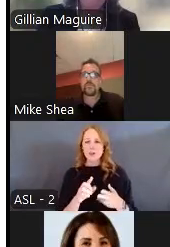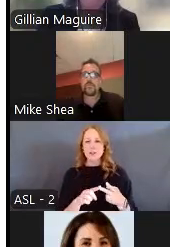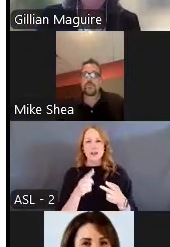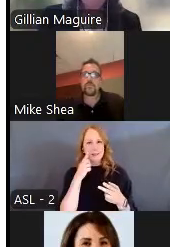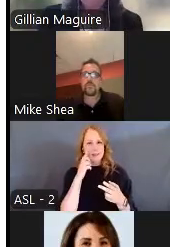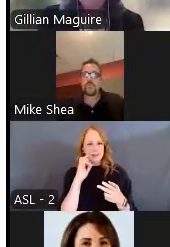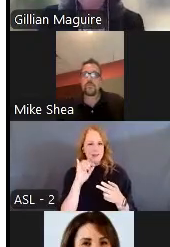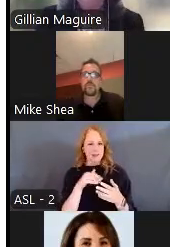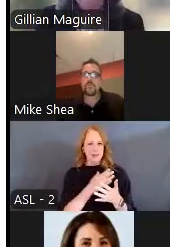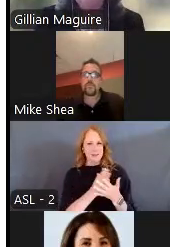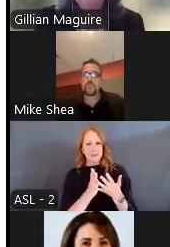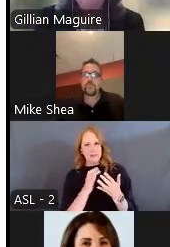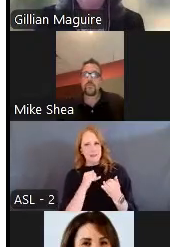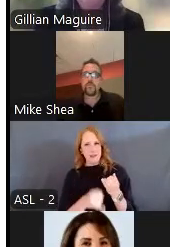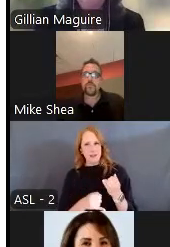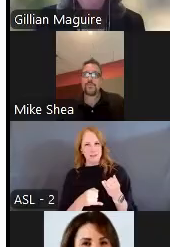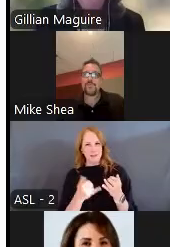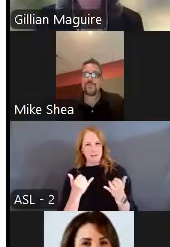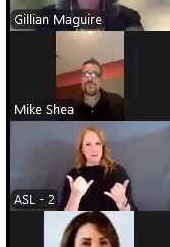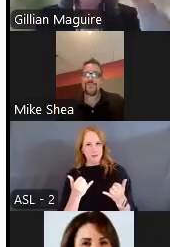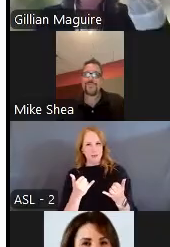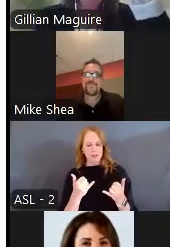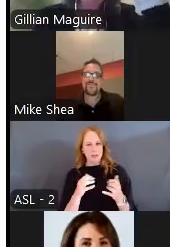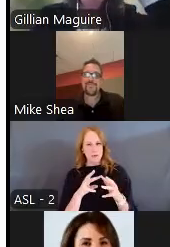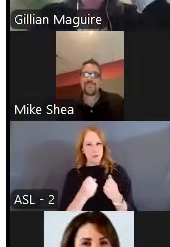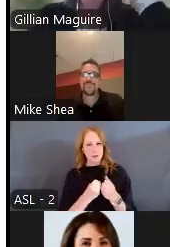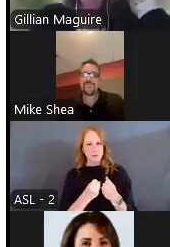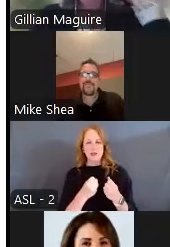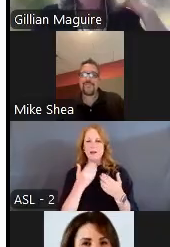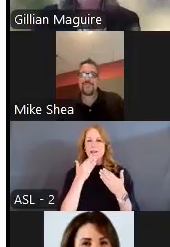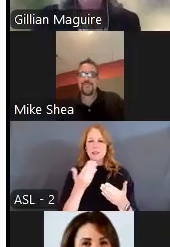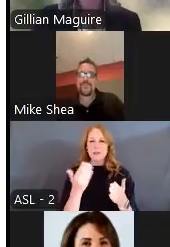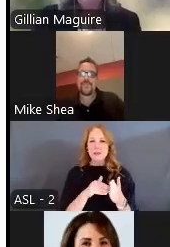us to the end of today's event. Um, thanks again for being with us and we hope you have